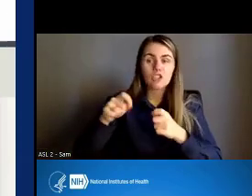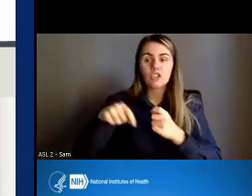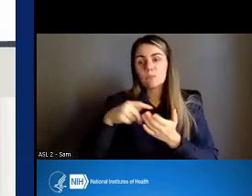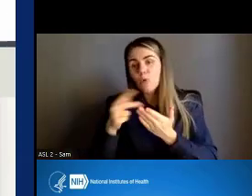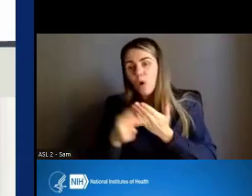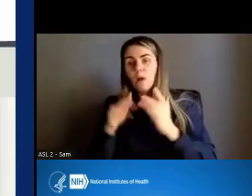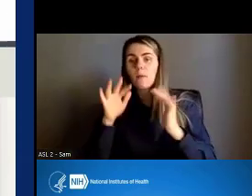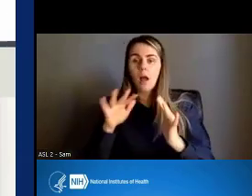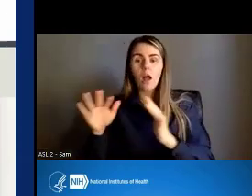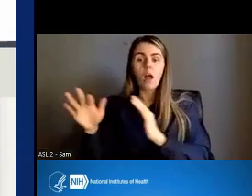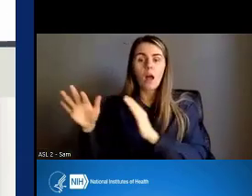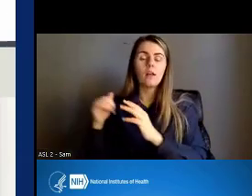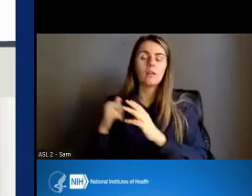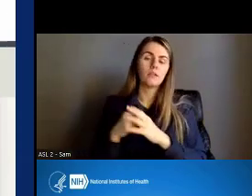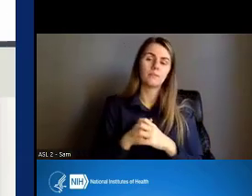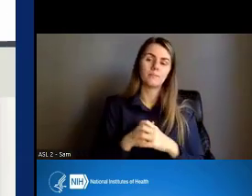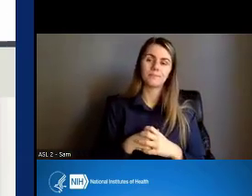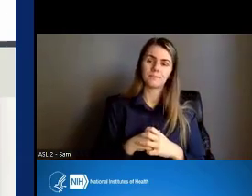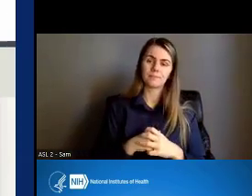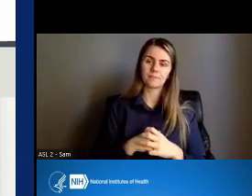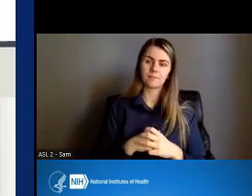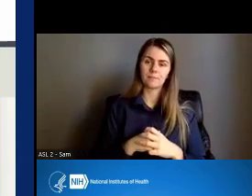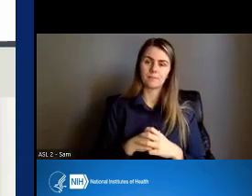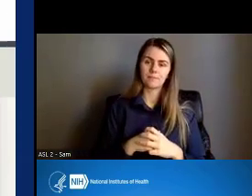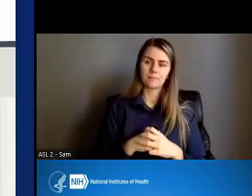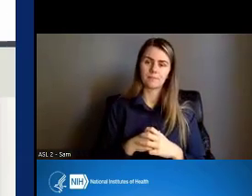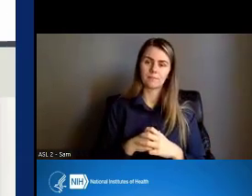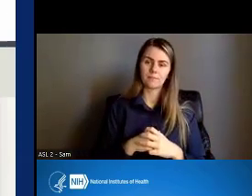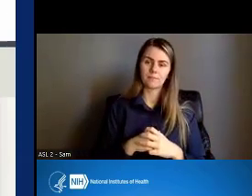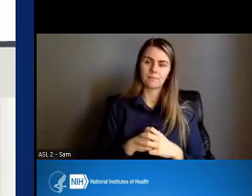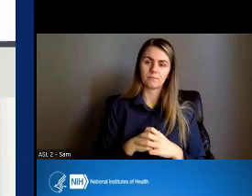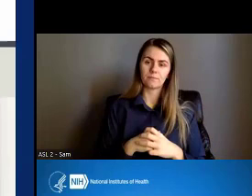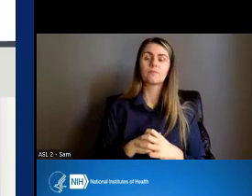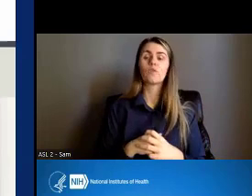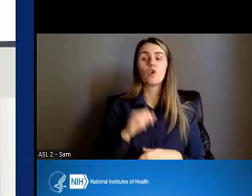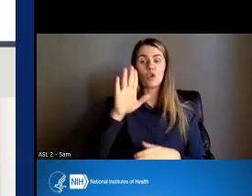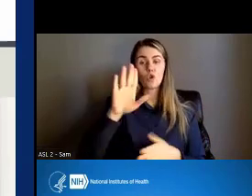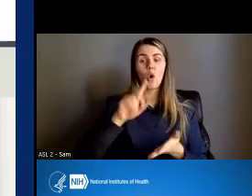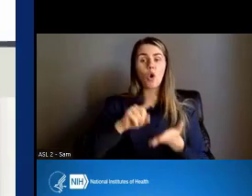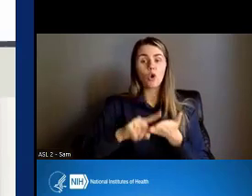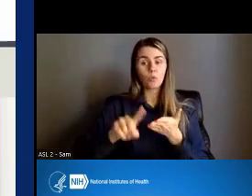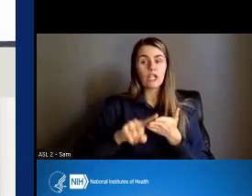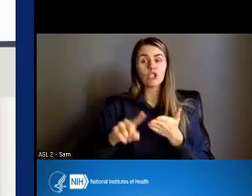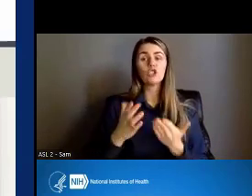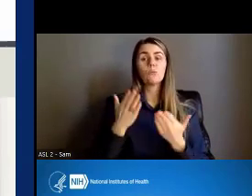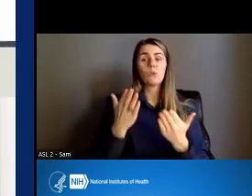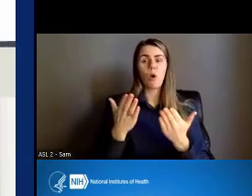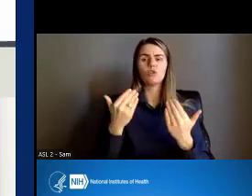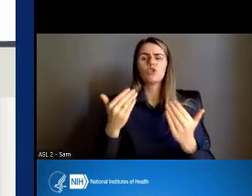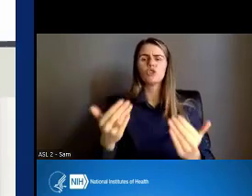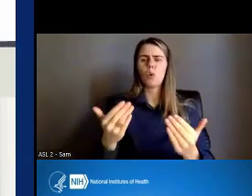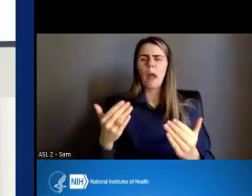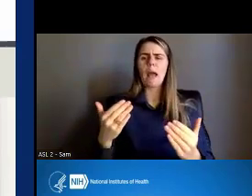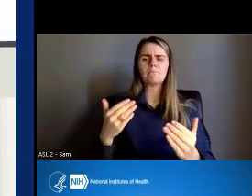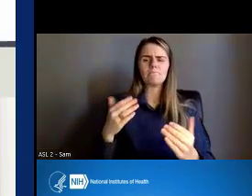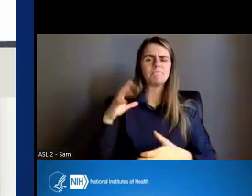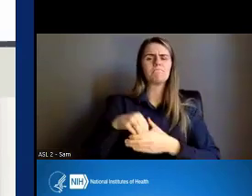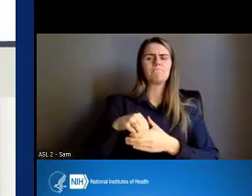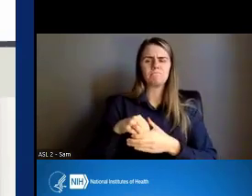But include at least a one-page description of the research that you propose to do. Include a little bit of information about yourself,